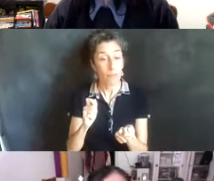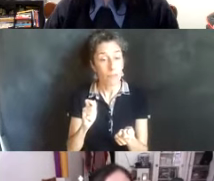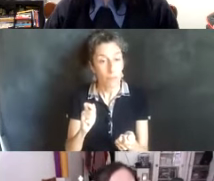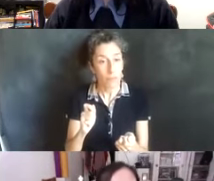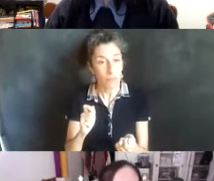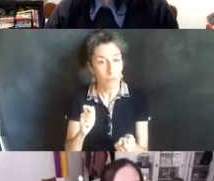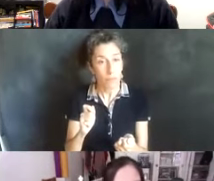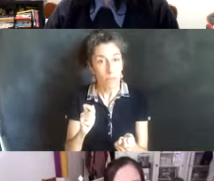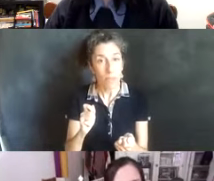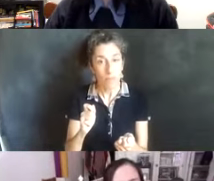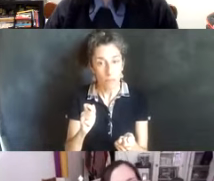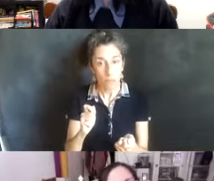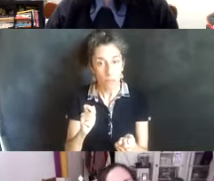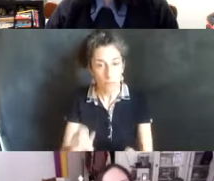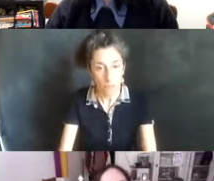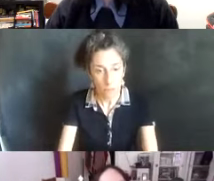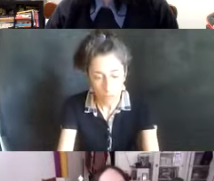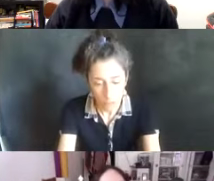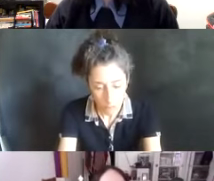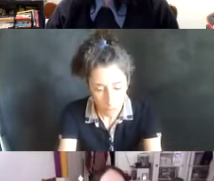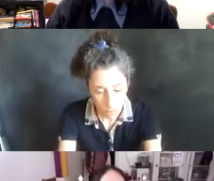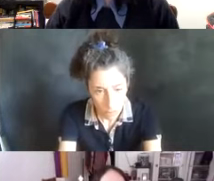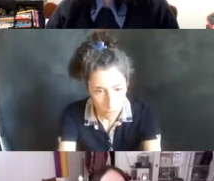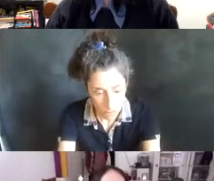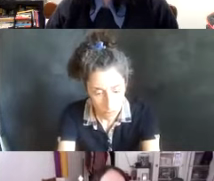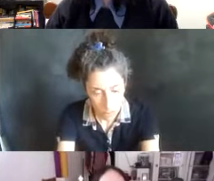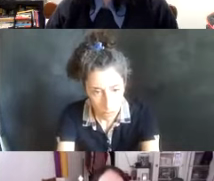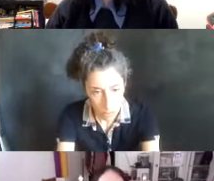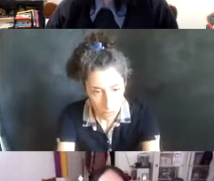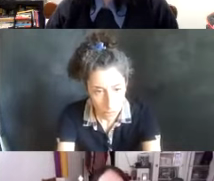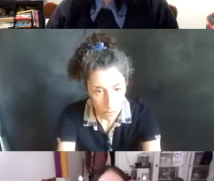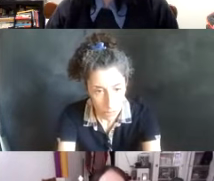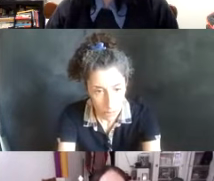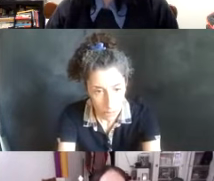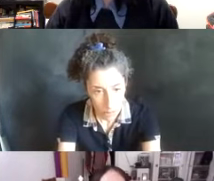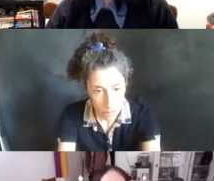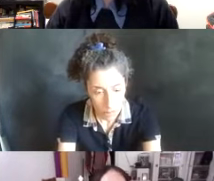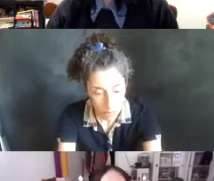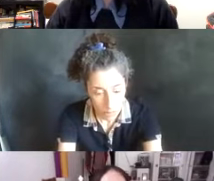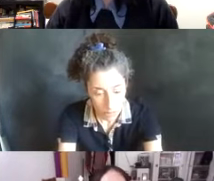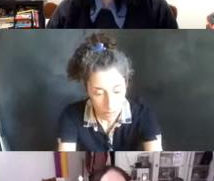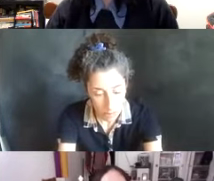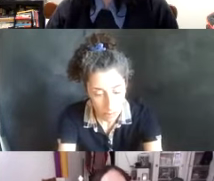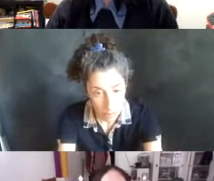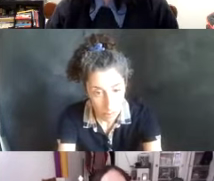I—and I feel that what we should do is work collectively to normalize care in the classroom